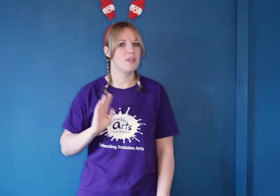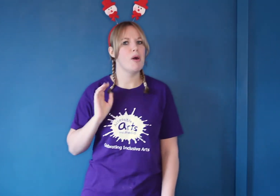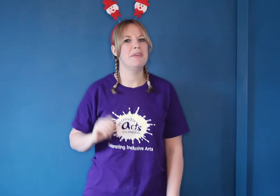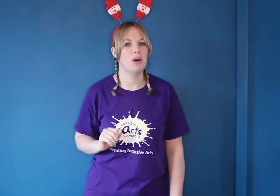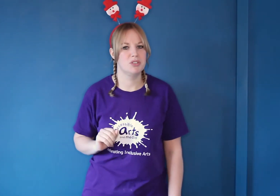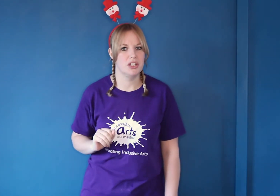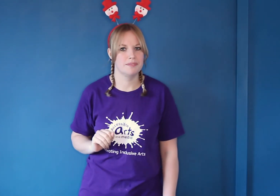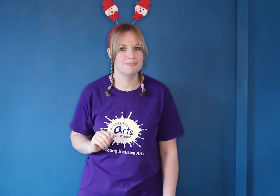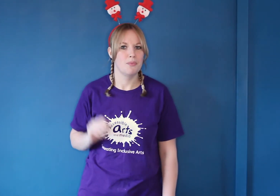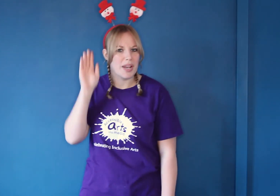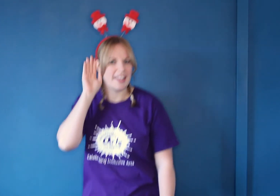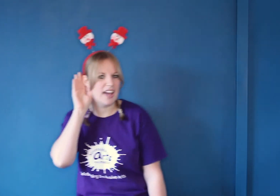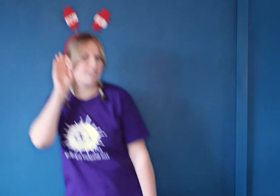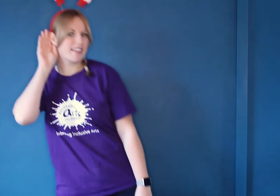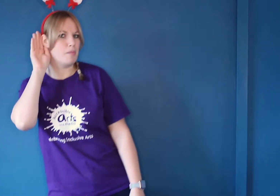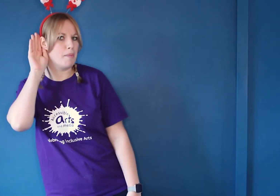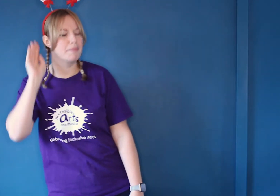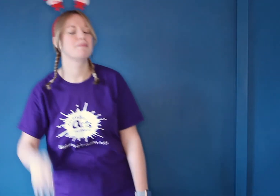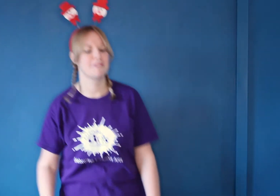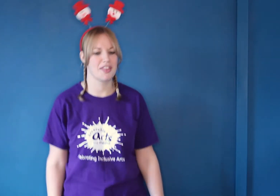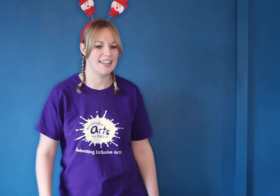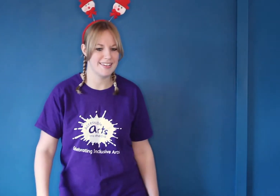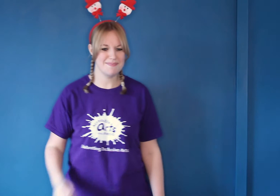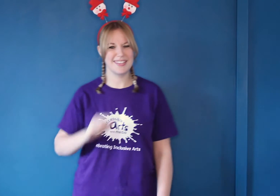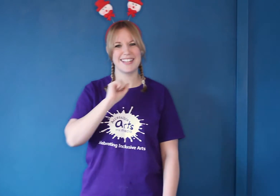The bop is optional, we like to have a little bop for the listening.